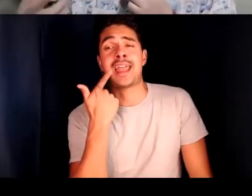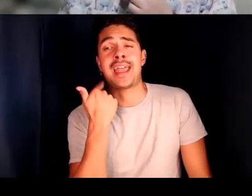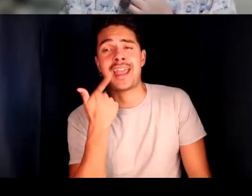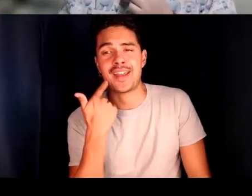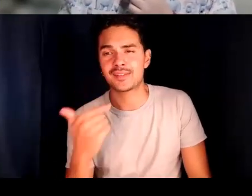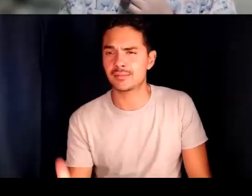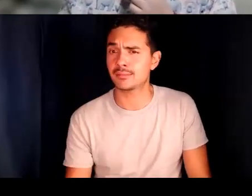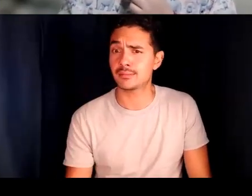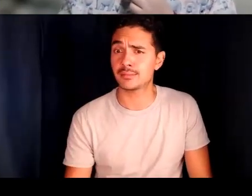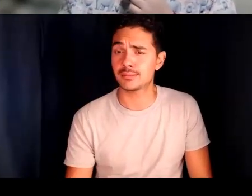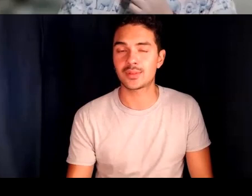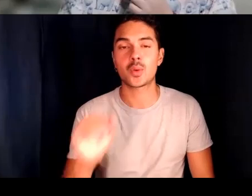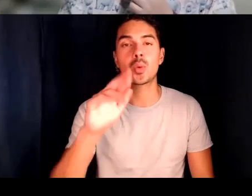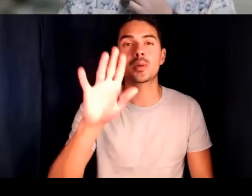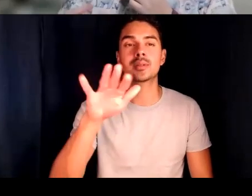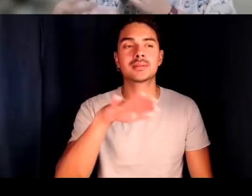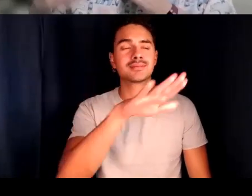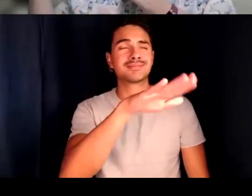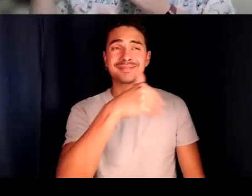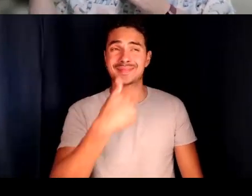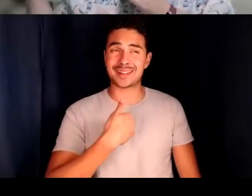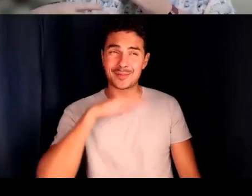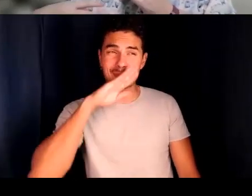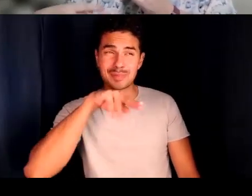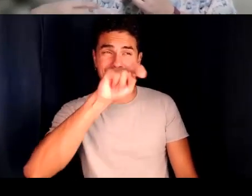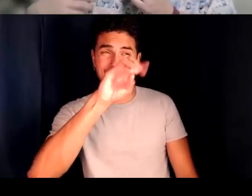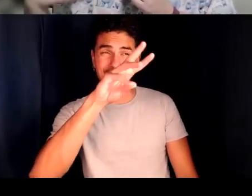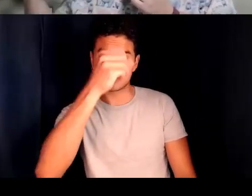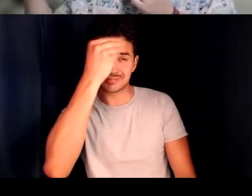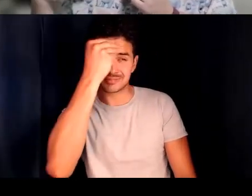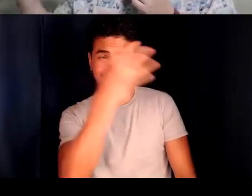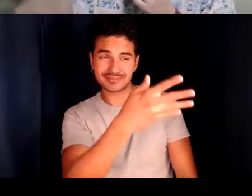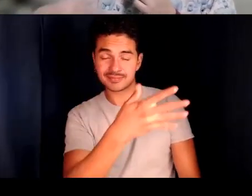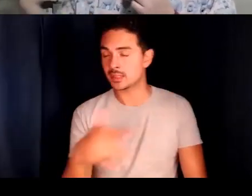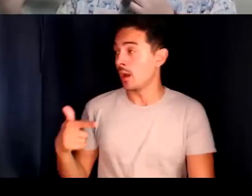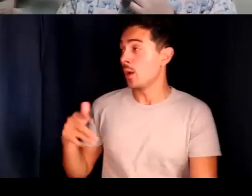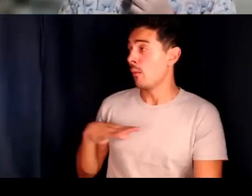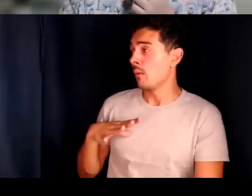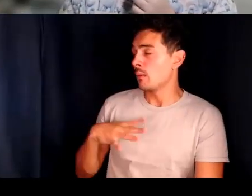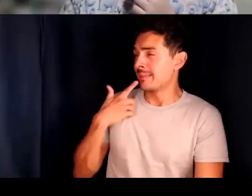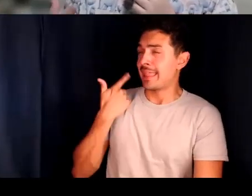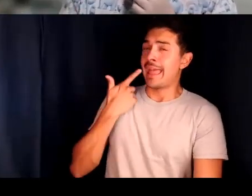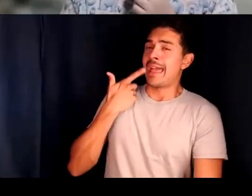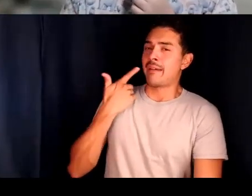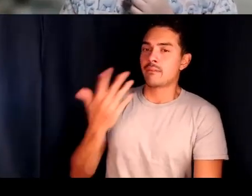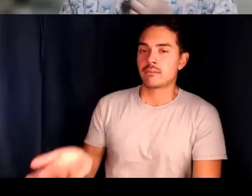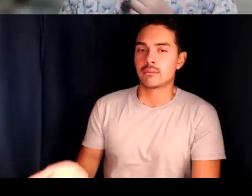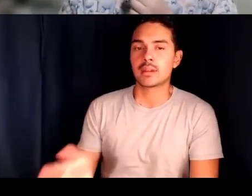It's not because they think it's funny, it's in the way their brain and body is processing that information.